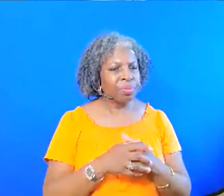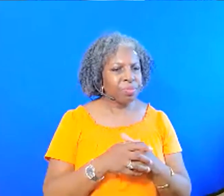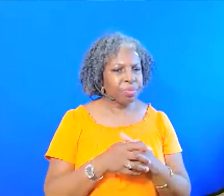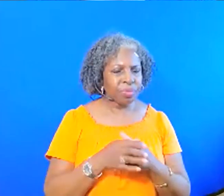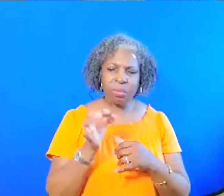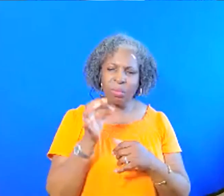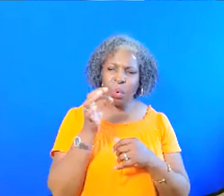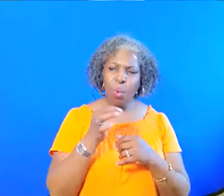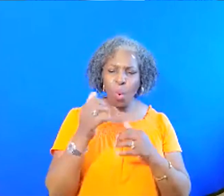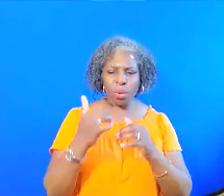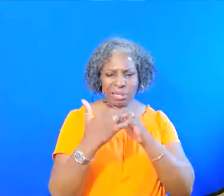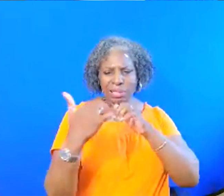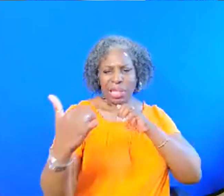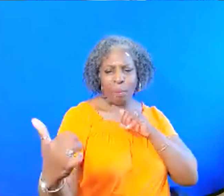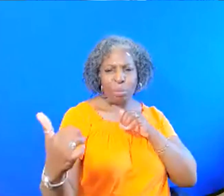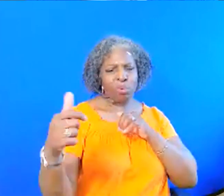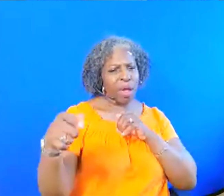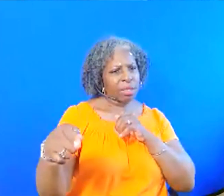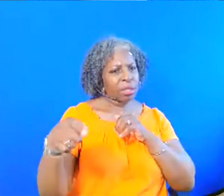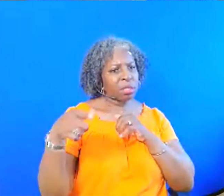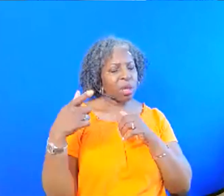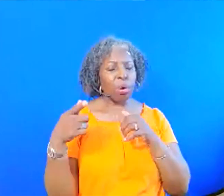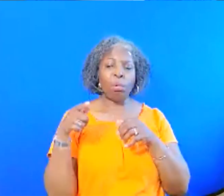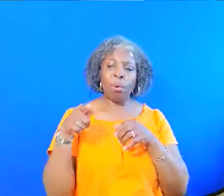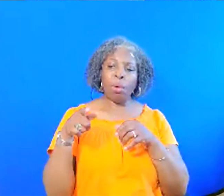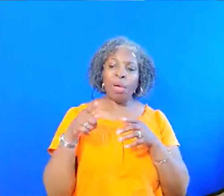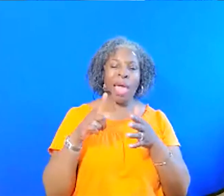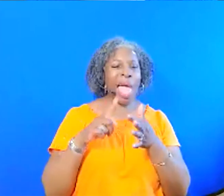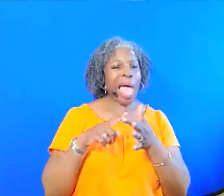So, she's actually like making a carbon copy of part of that island in the waterfront.